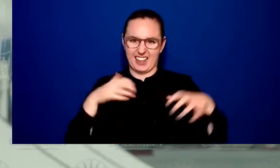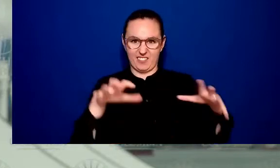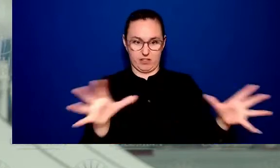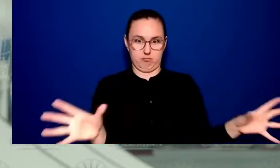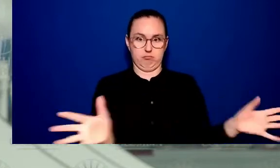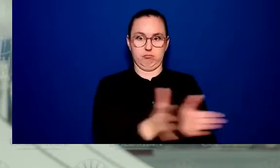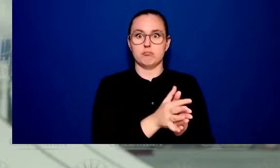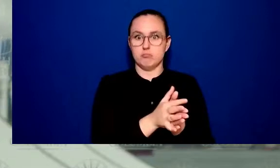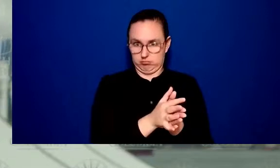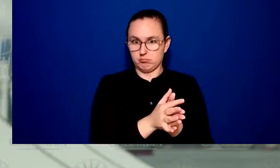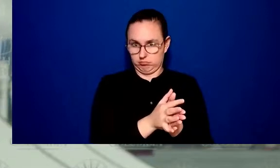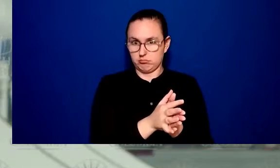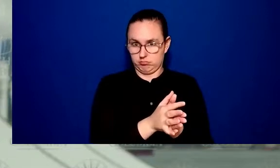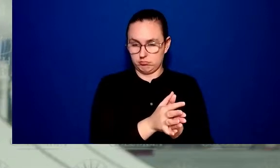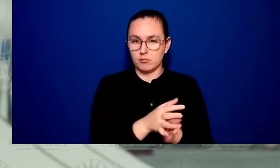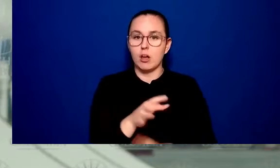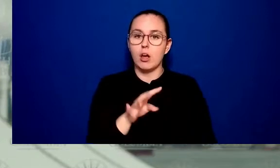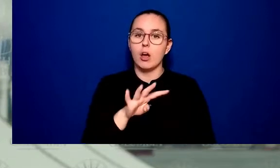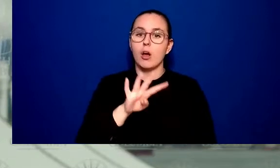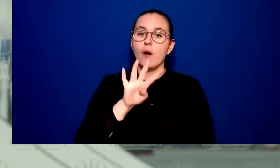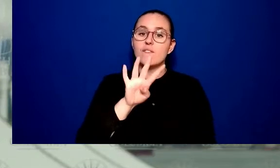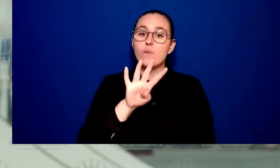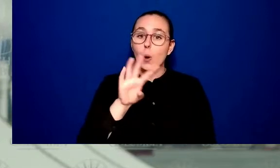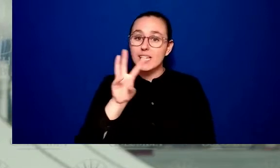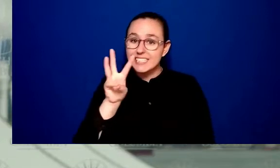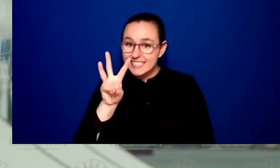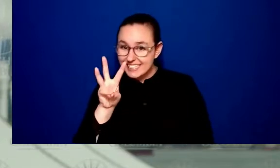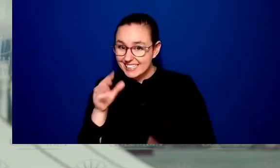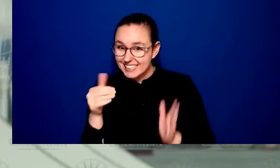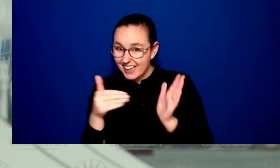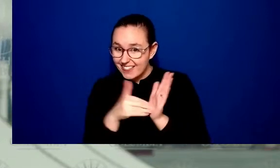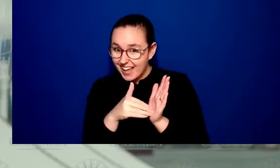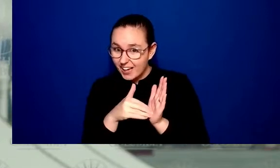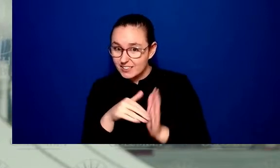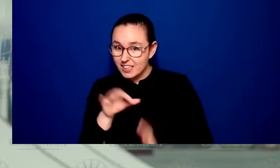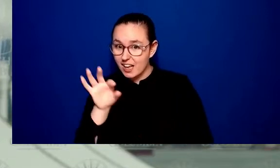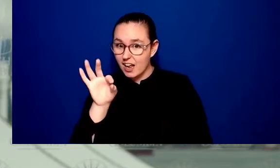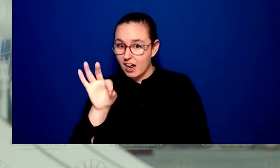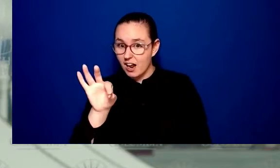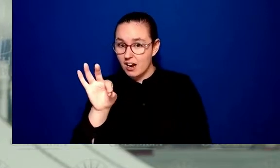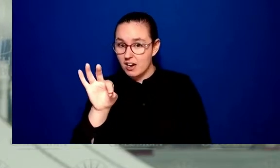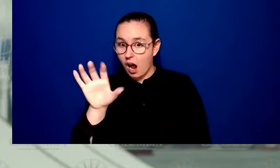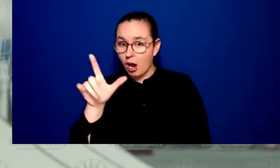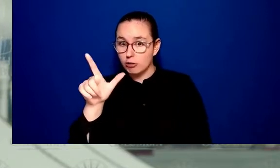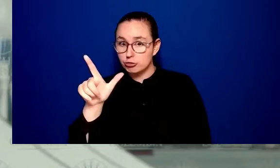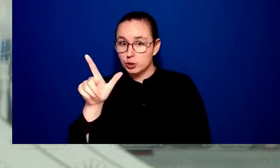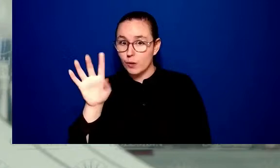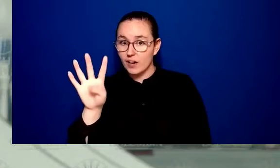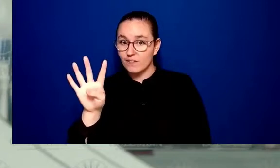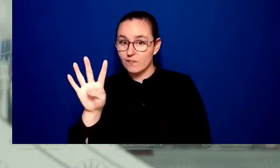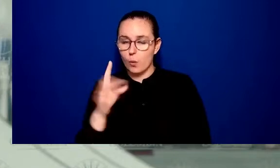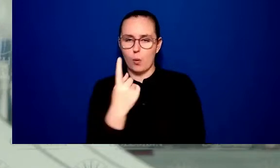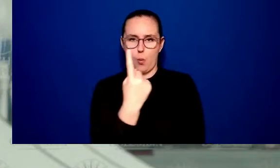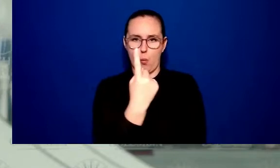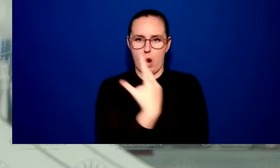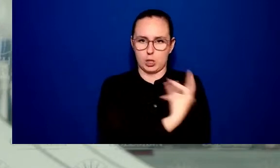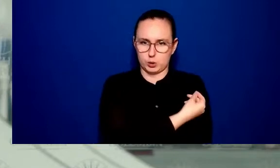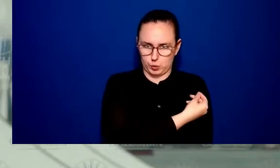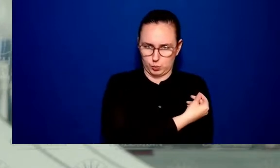received their first dose is 46,924 or 96. The total of